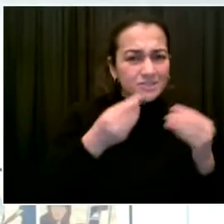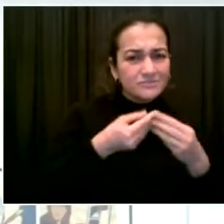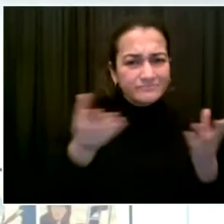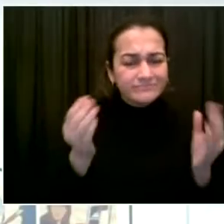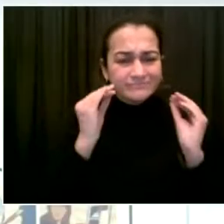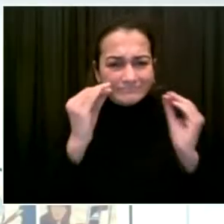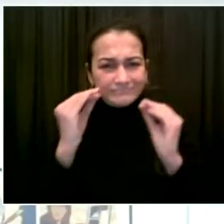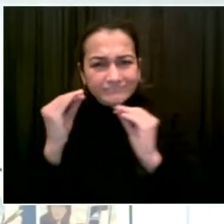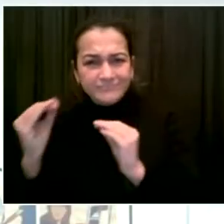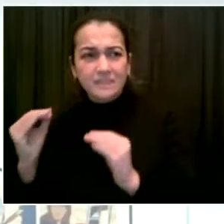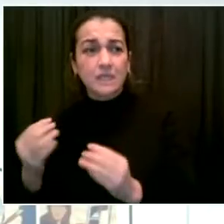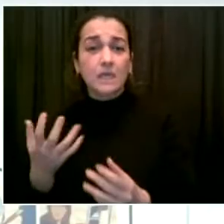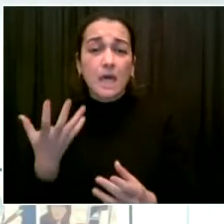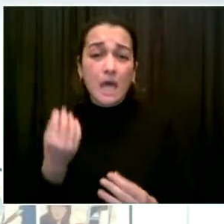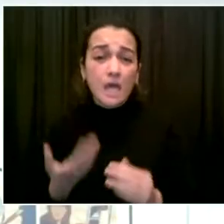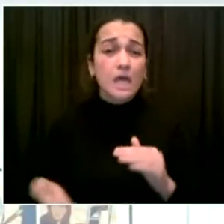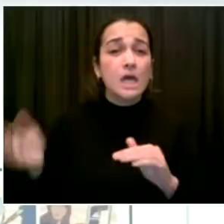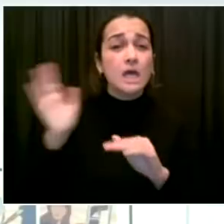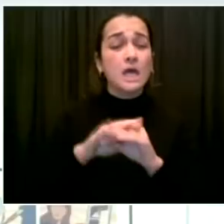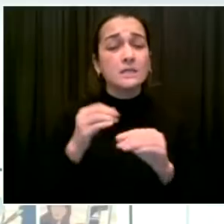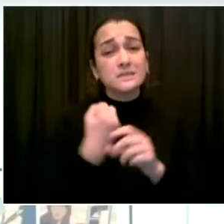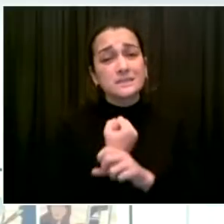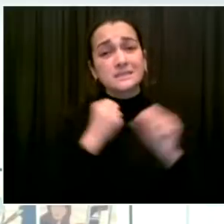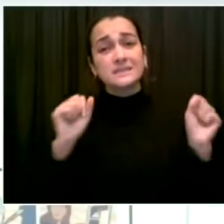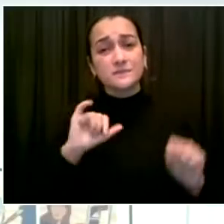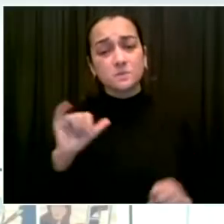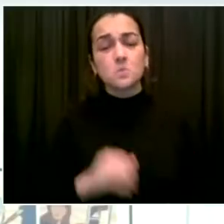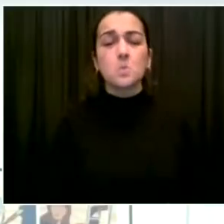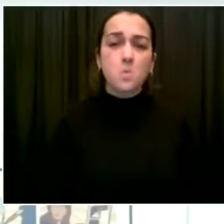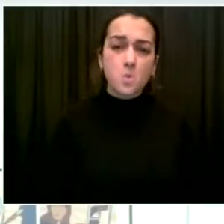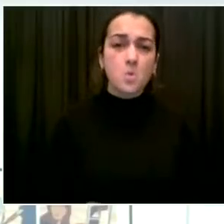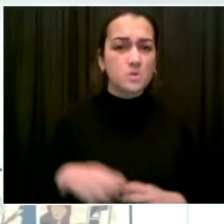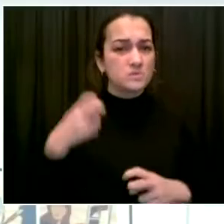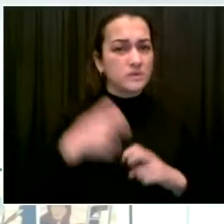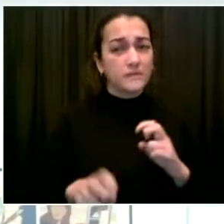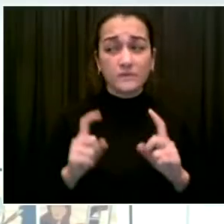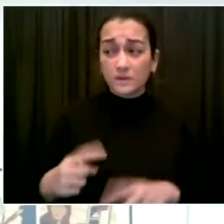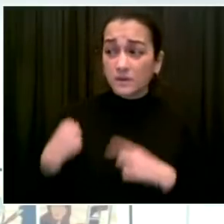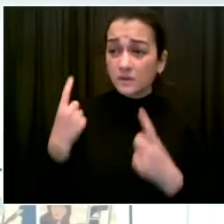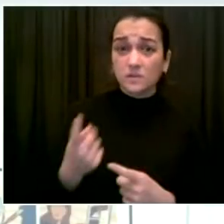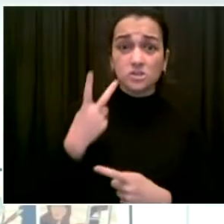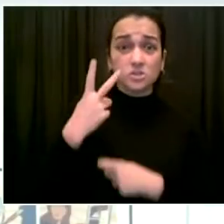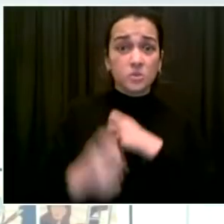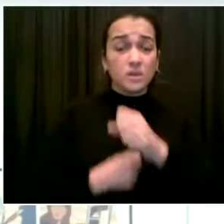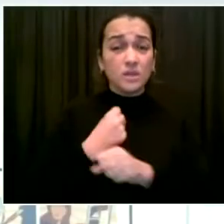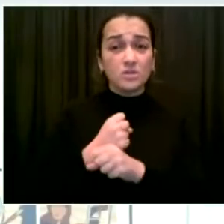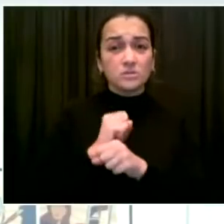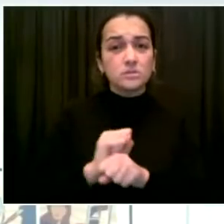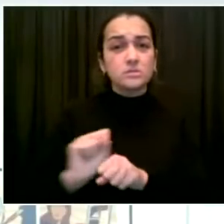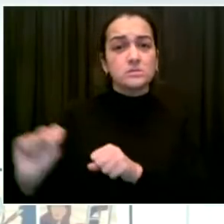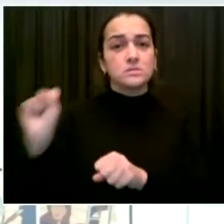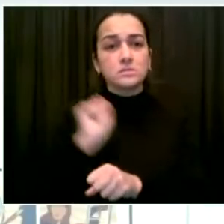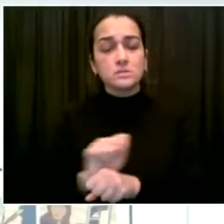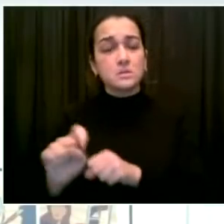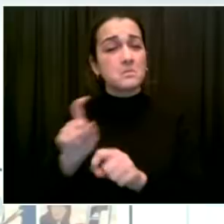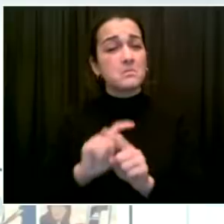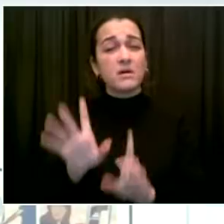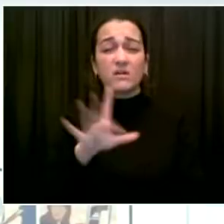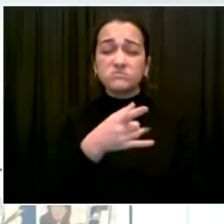ESSENTIAL SERVICES FOR KIDS OF NEW YORK CITY.